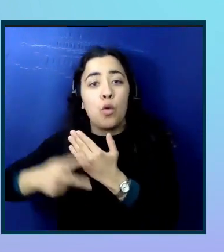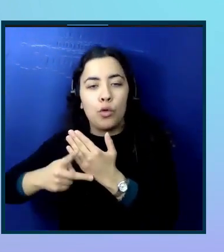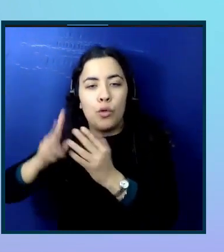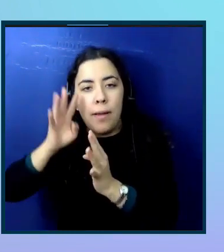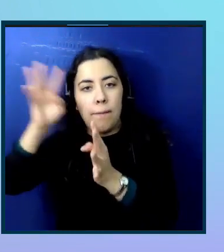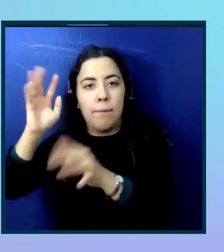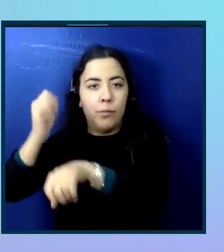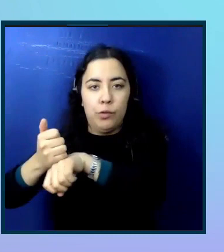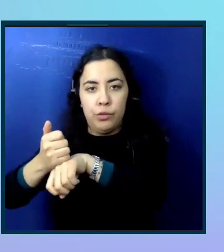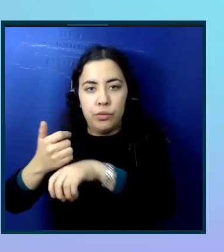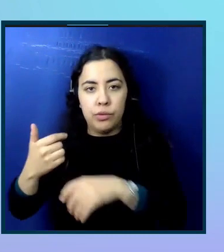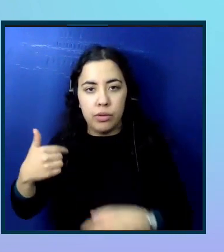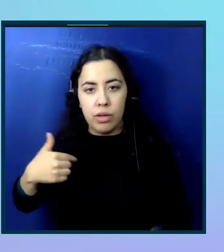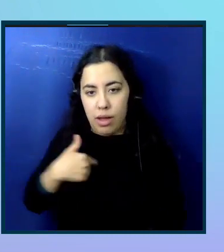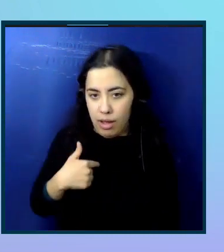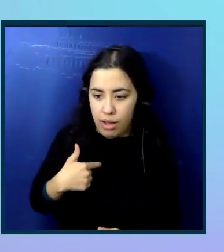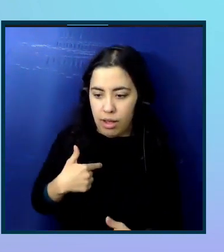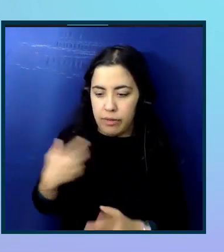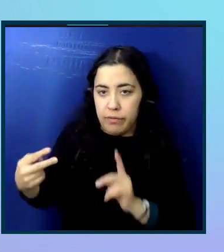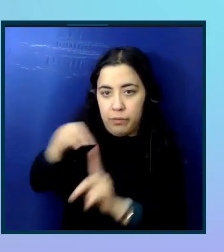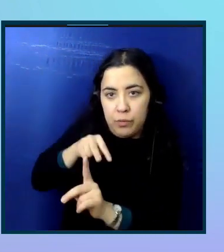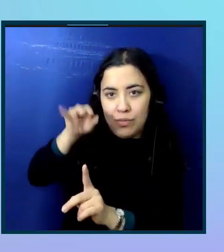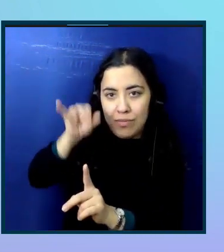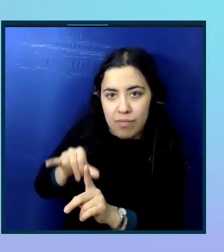because it's one thing to have this idea,